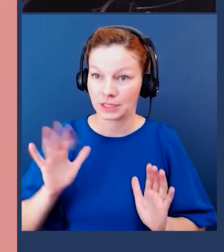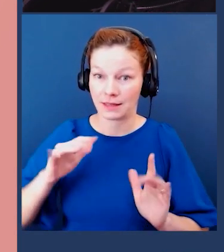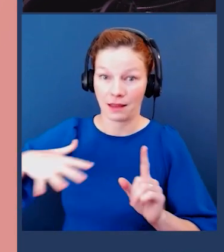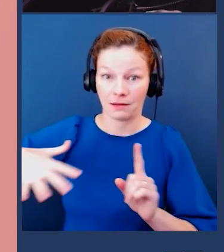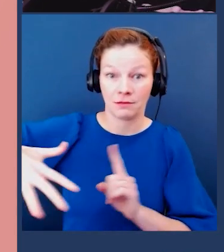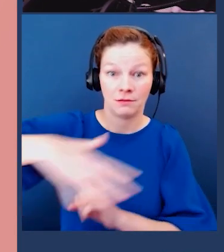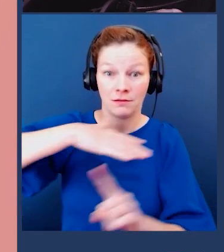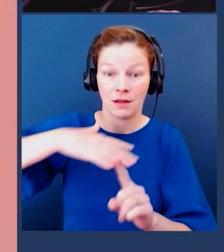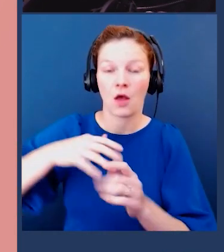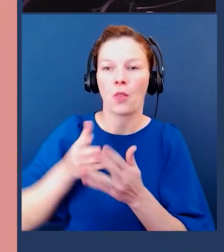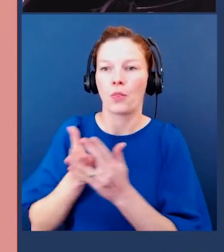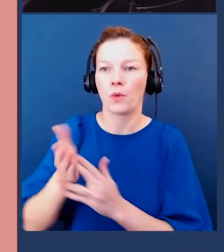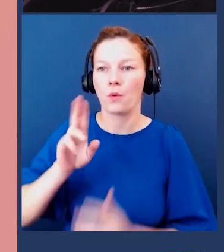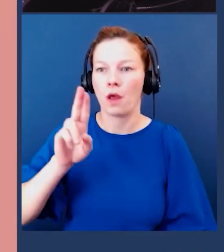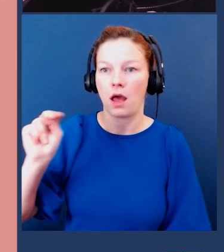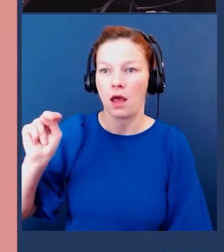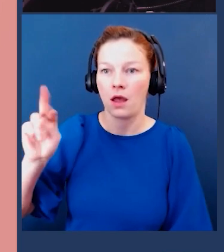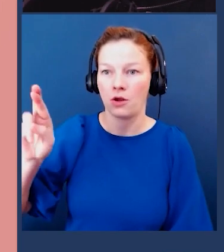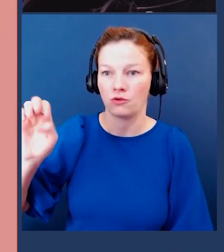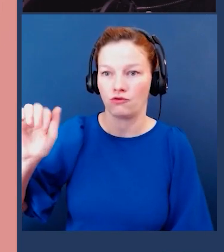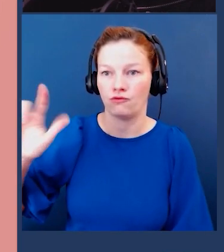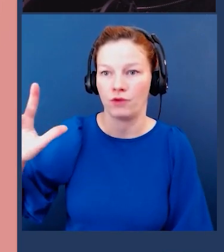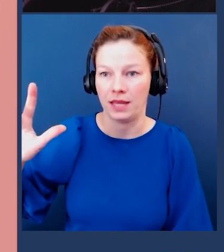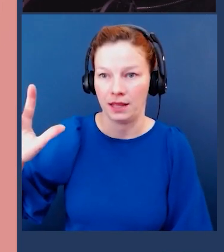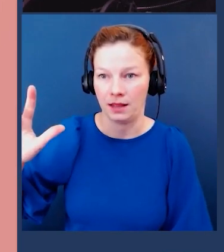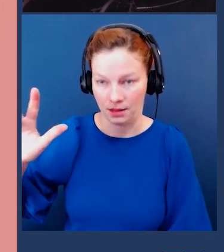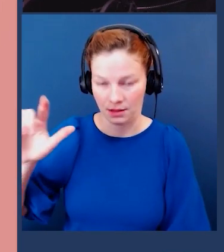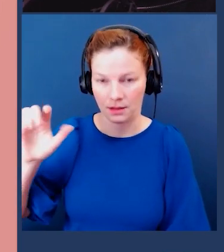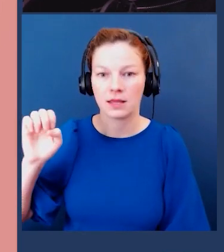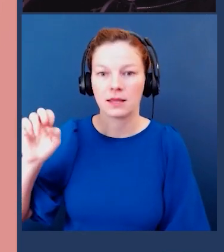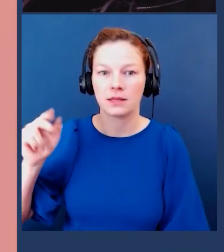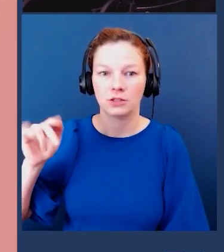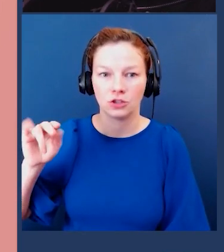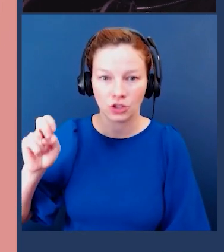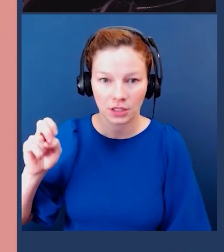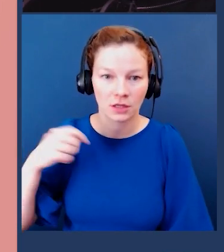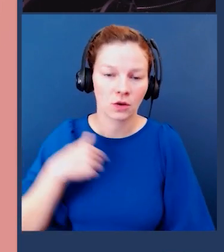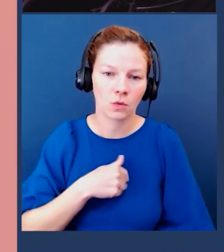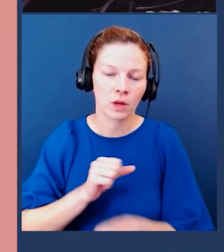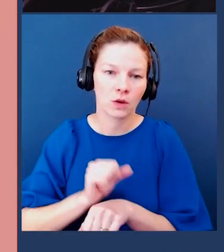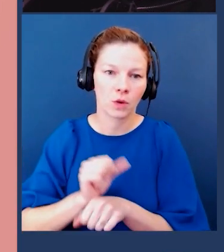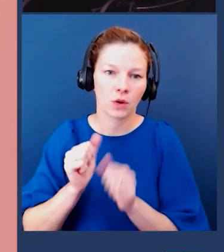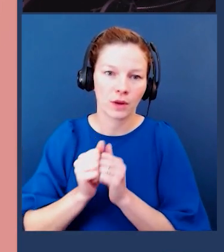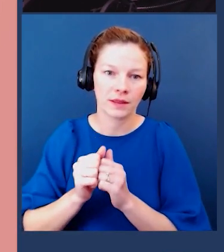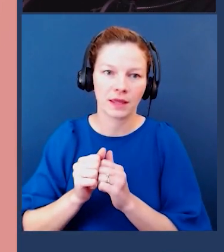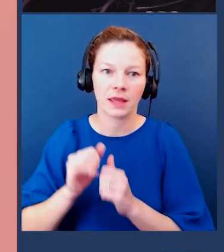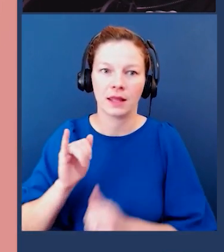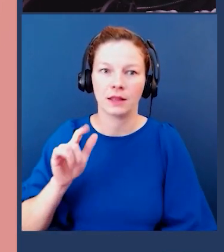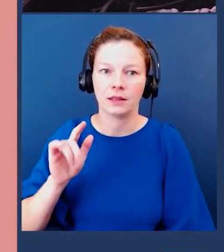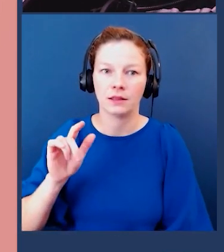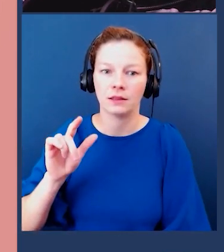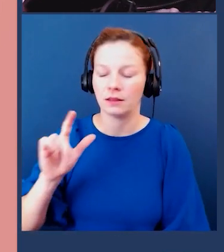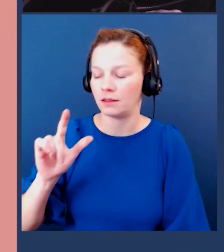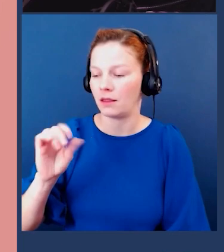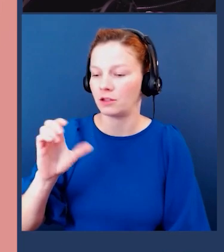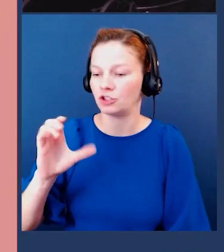So basically in that case, we work with iLLOGIKA, the great teams at iLLOGIKA has designed those great decors.